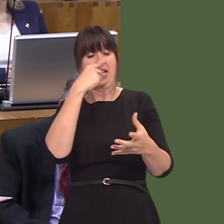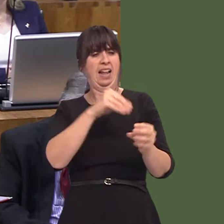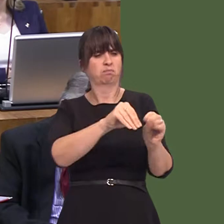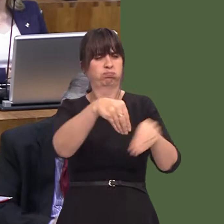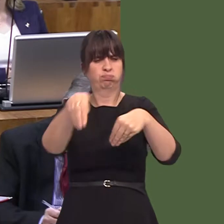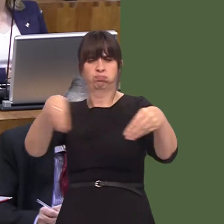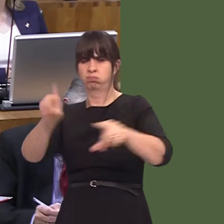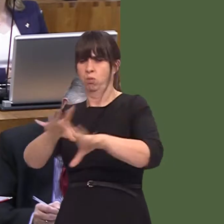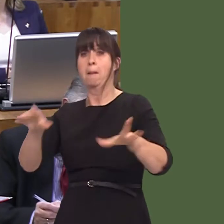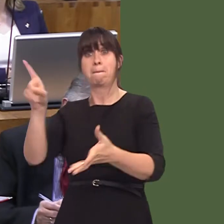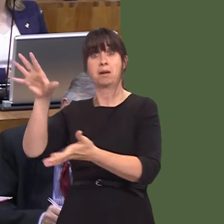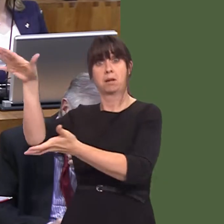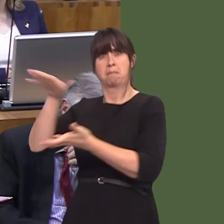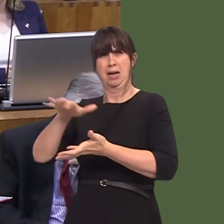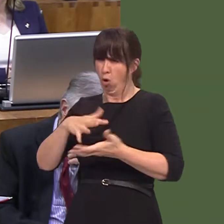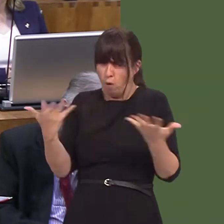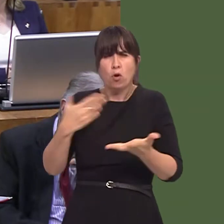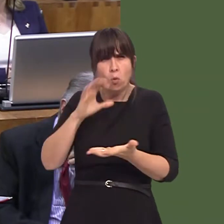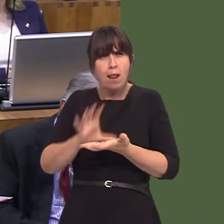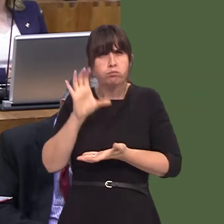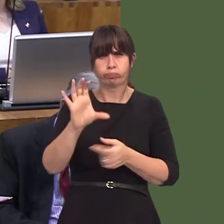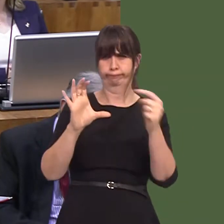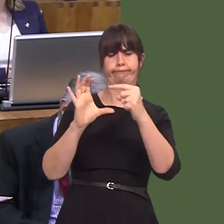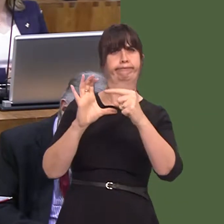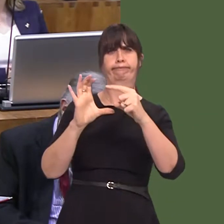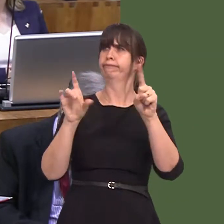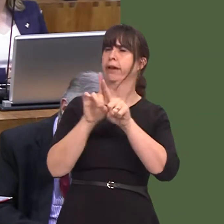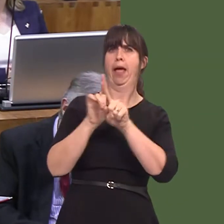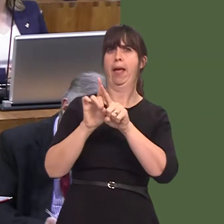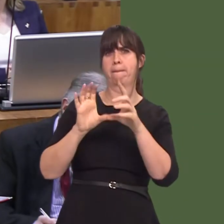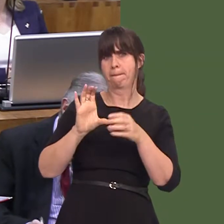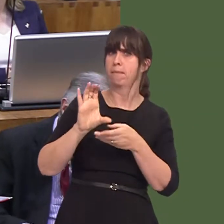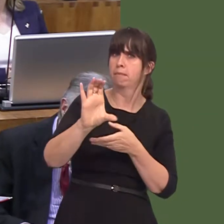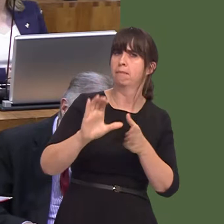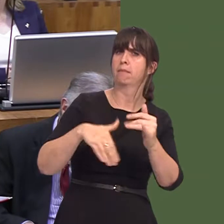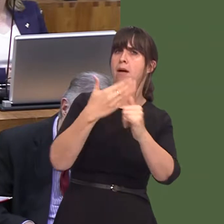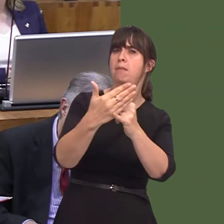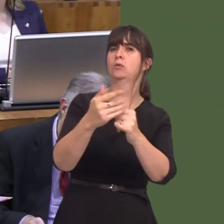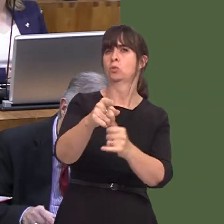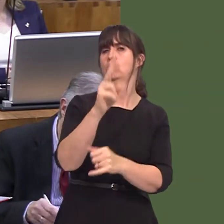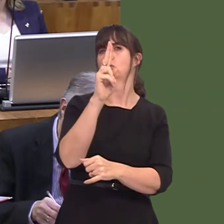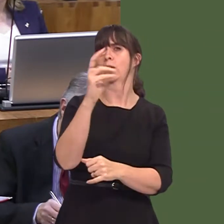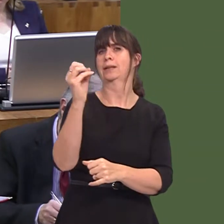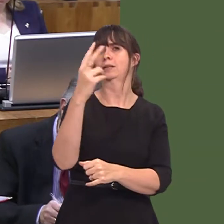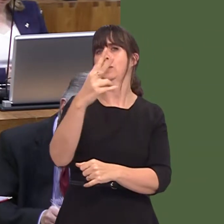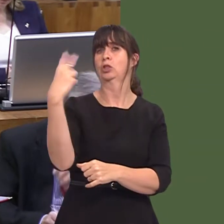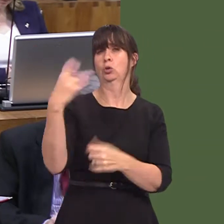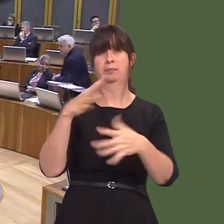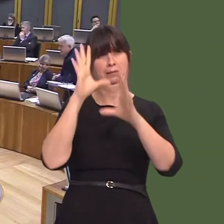money, of course we want that to stay the same after 2022, and Iíve said that several times in public.